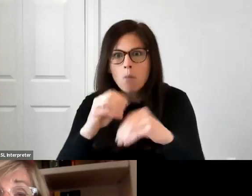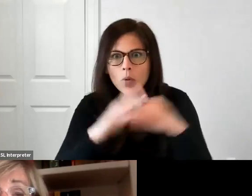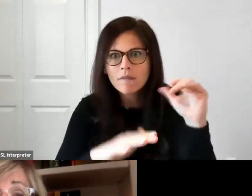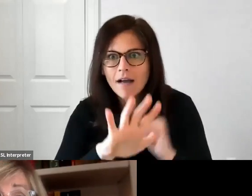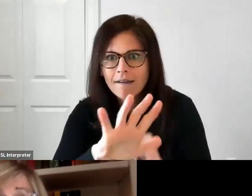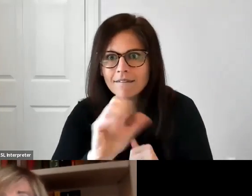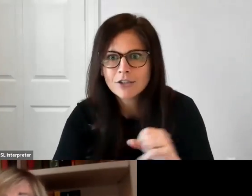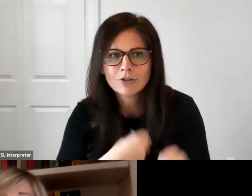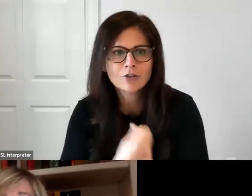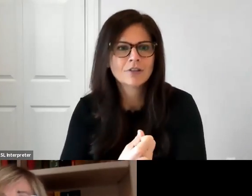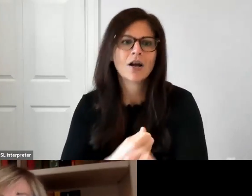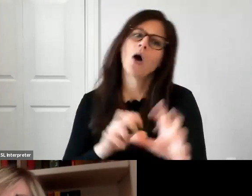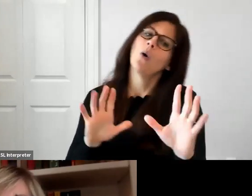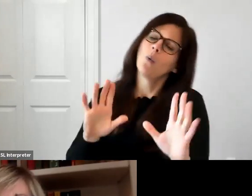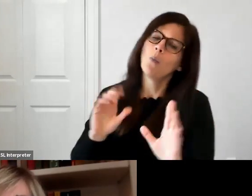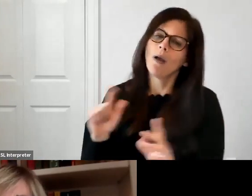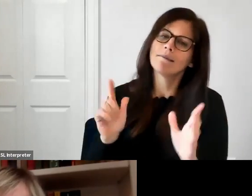I can't keep track Seven.